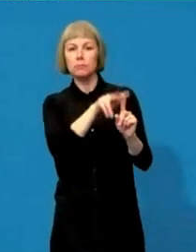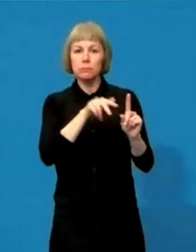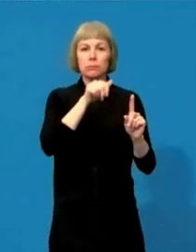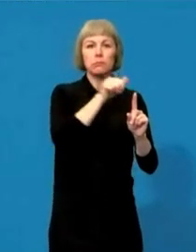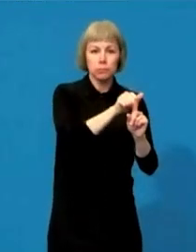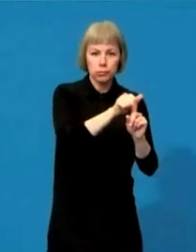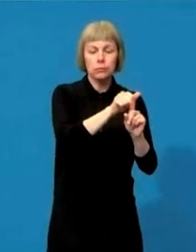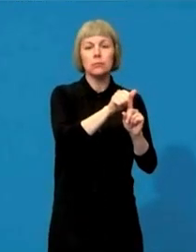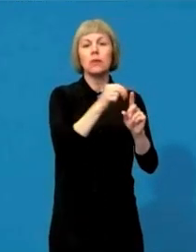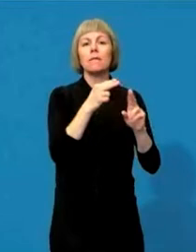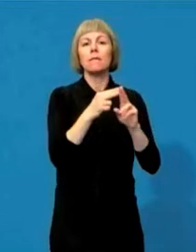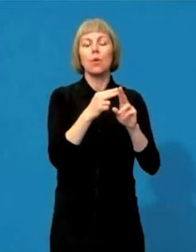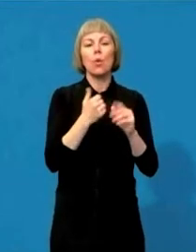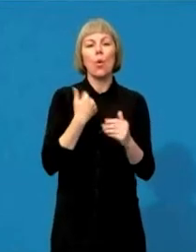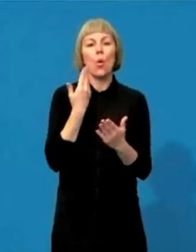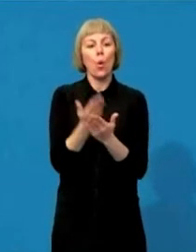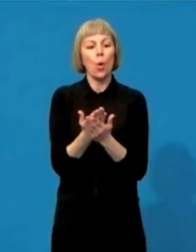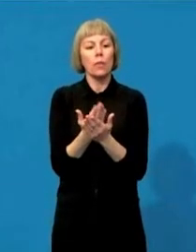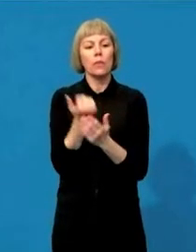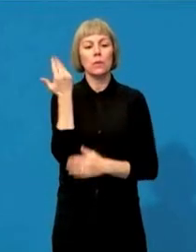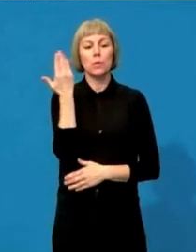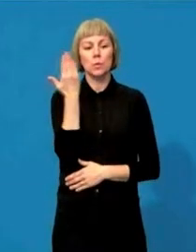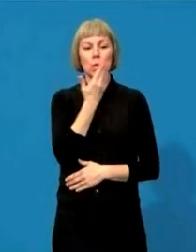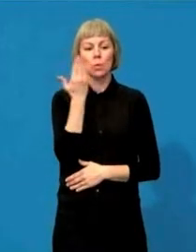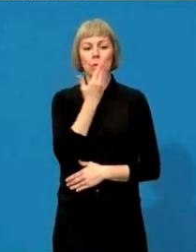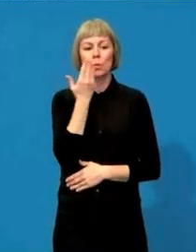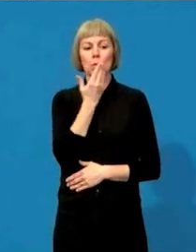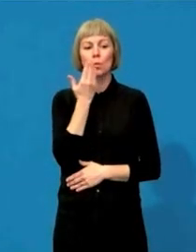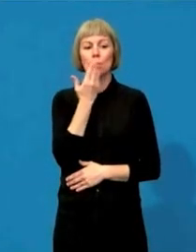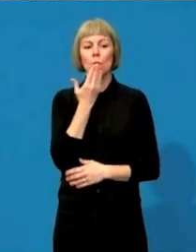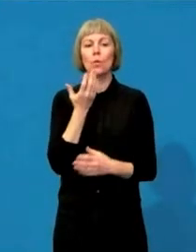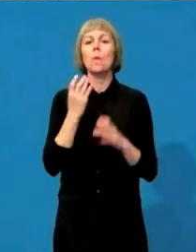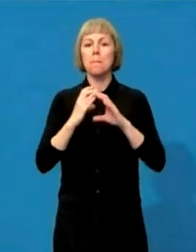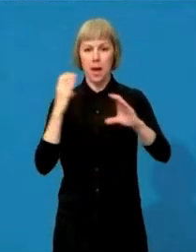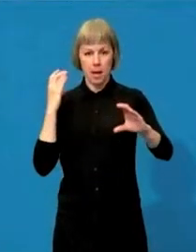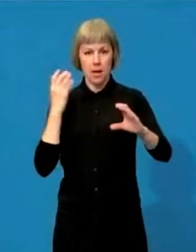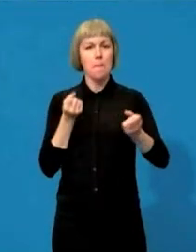And in order for him to get assessed to be able to get a special needs assistant at